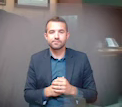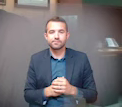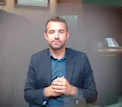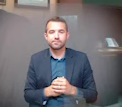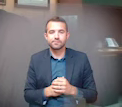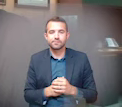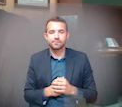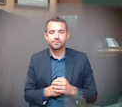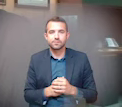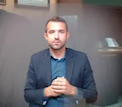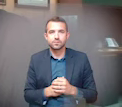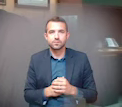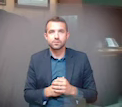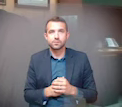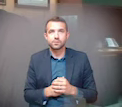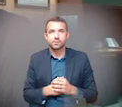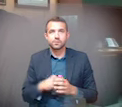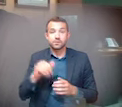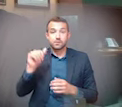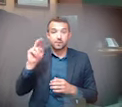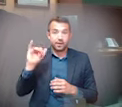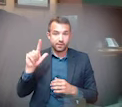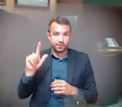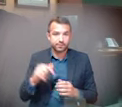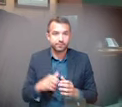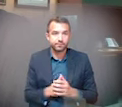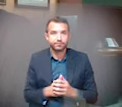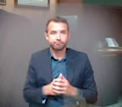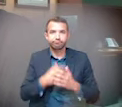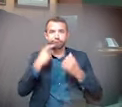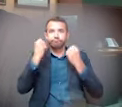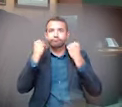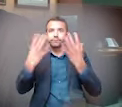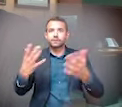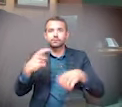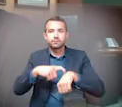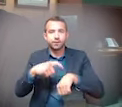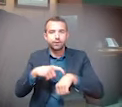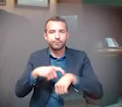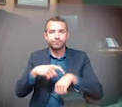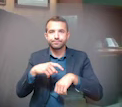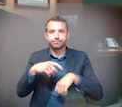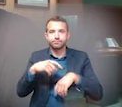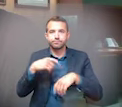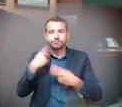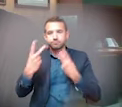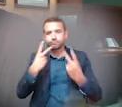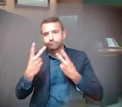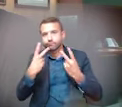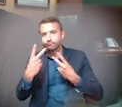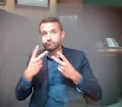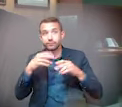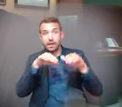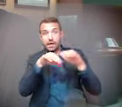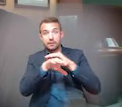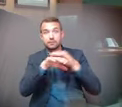Anil: I think one of the key points that we should point out is, so many times we were talking about doing this in a way that makes things accessible to people with disabilities